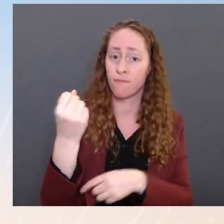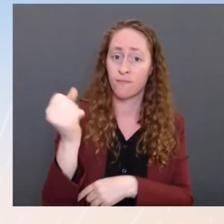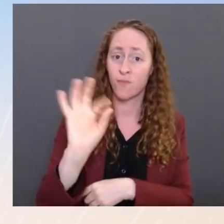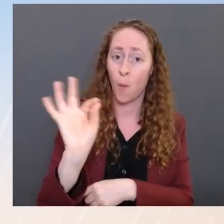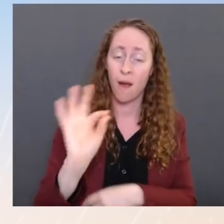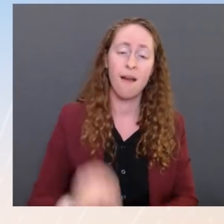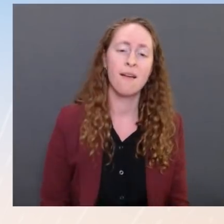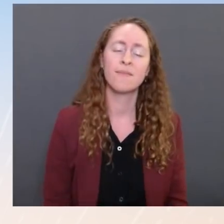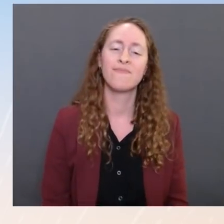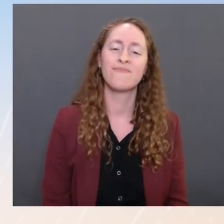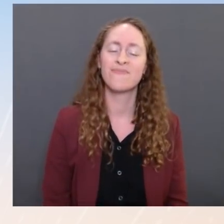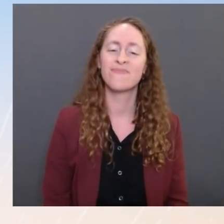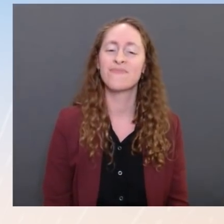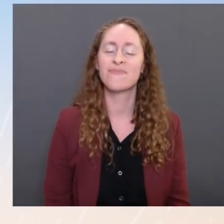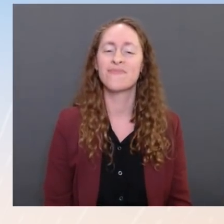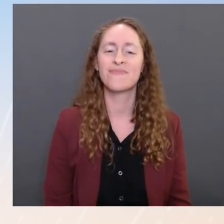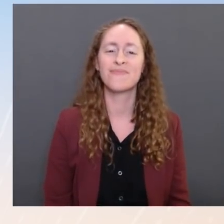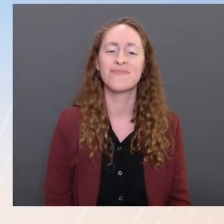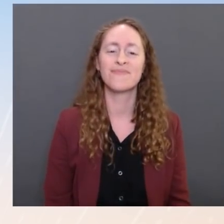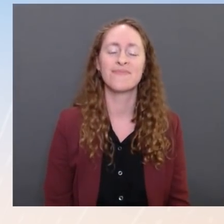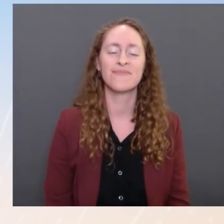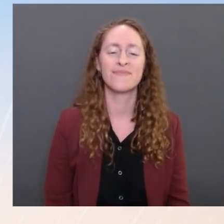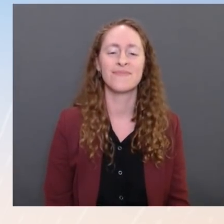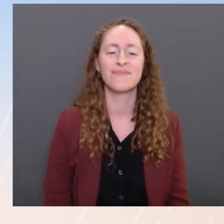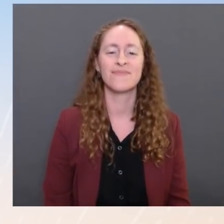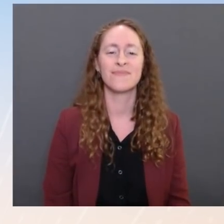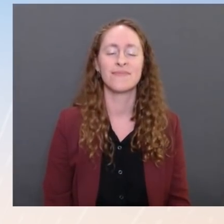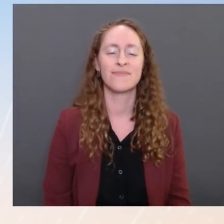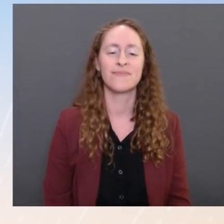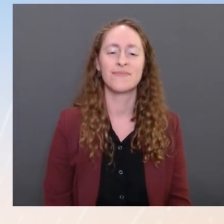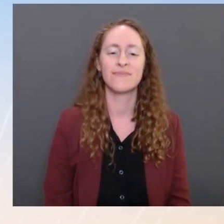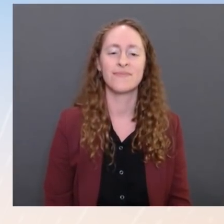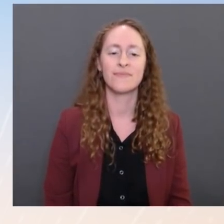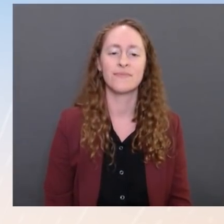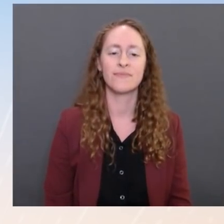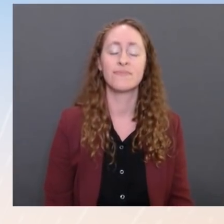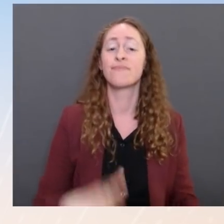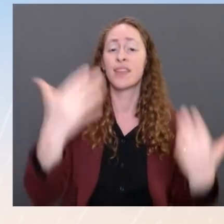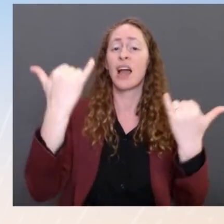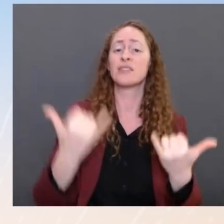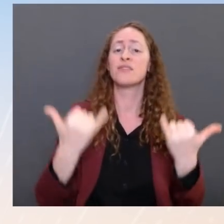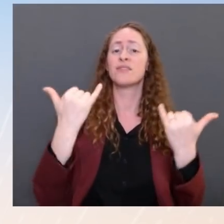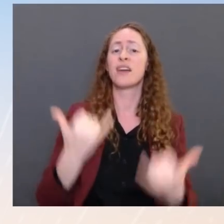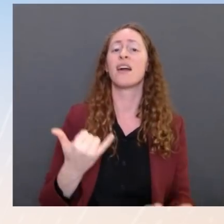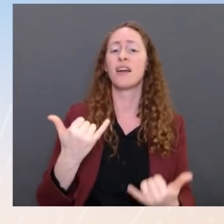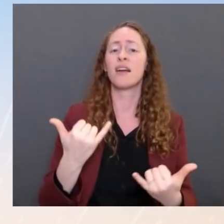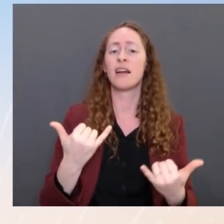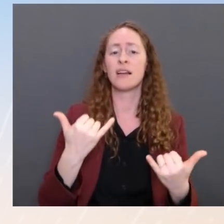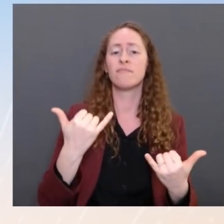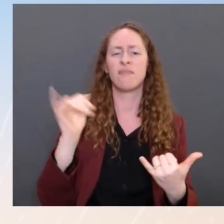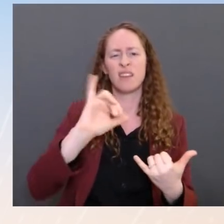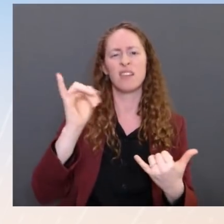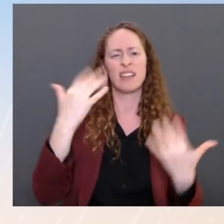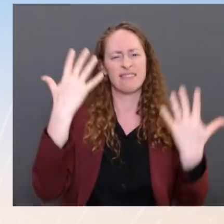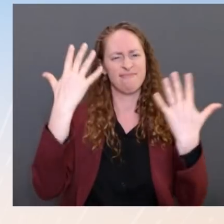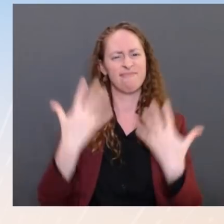a tragic milestone in the United States: 1 million lives lost due to COVID-19. Our hearts go out to those grieving a loved one